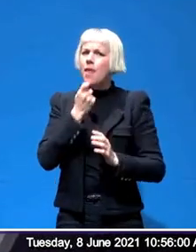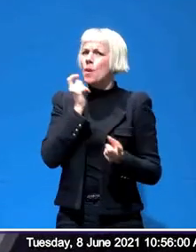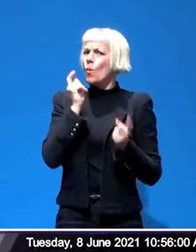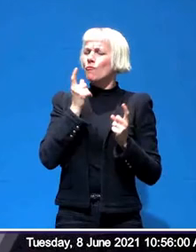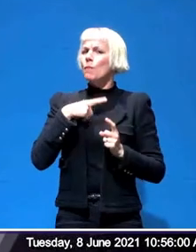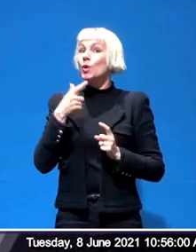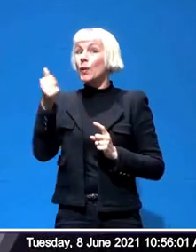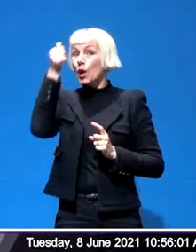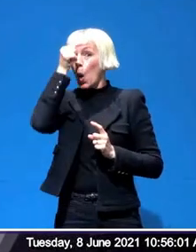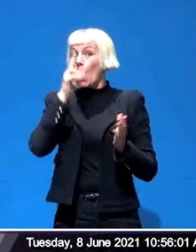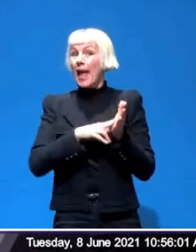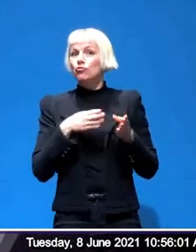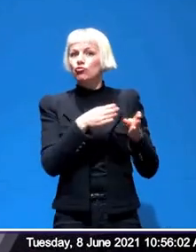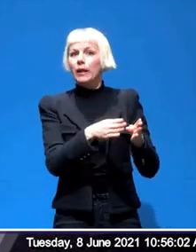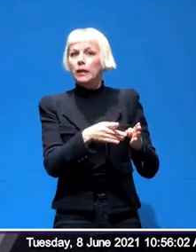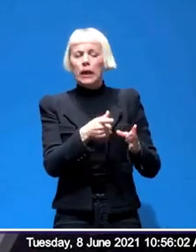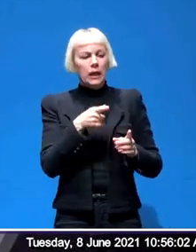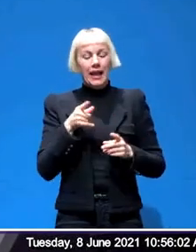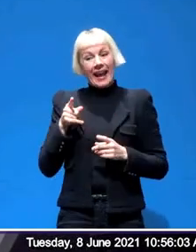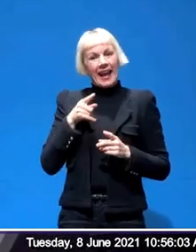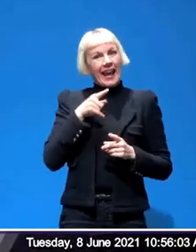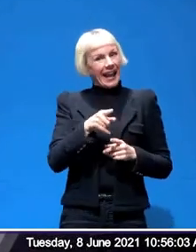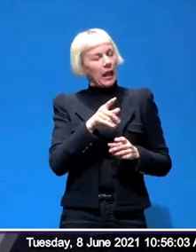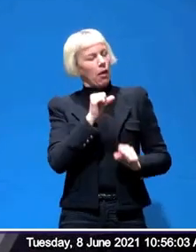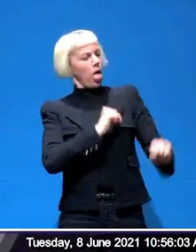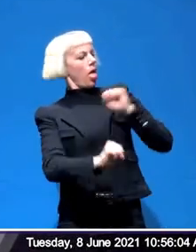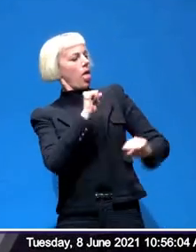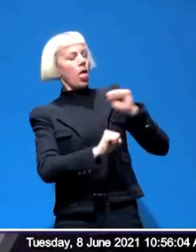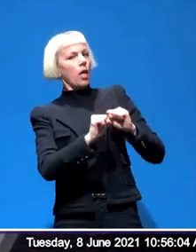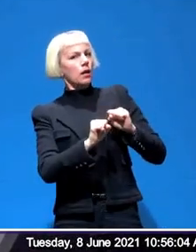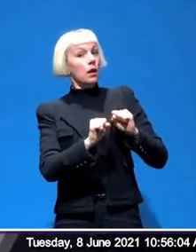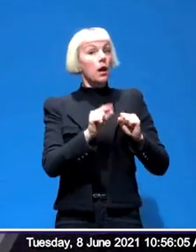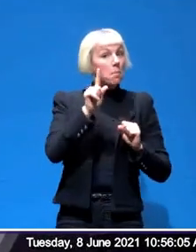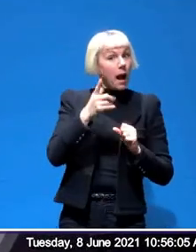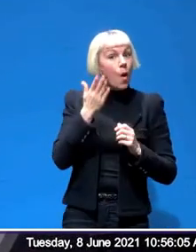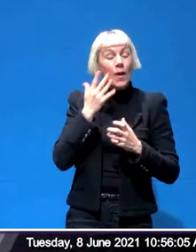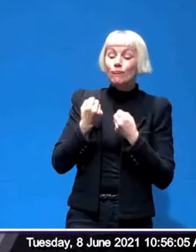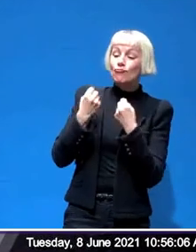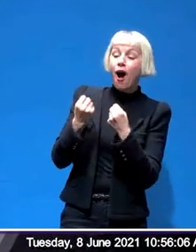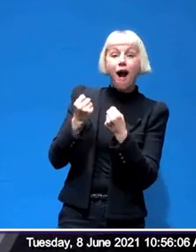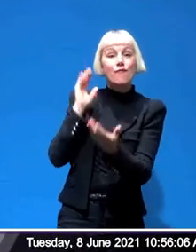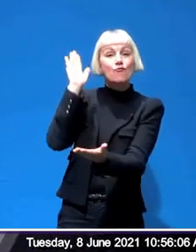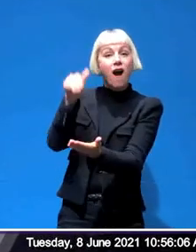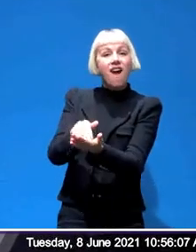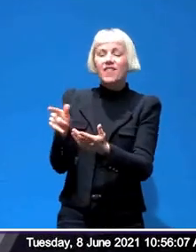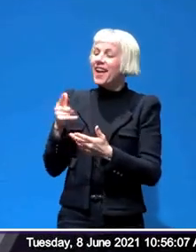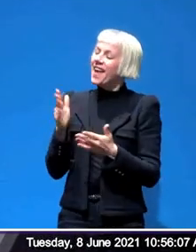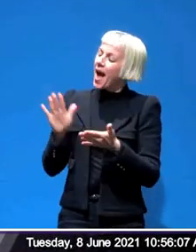he appeared quite happy on the drive to Windamere Park. Daniel was singing and when we got to the farm gate,